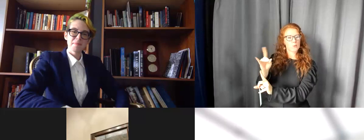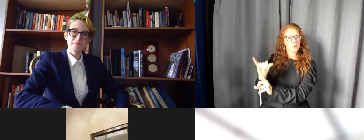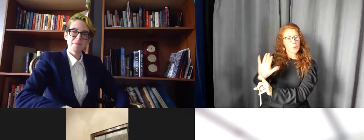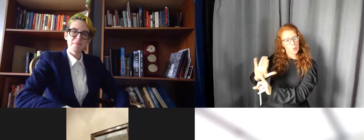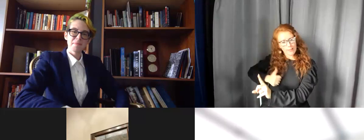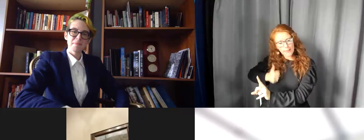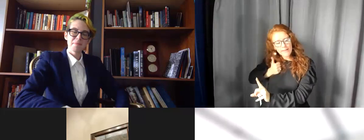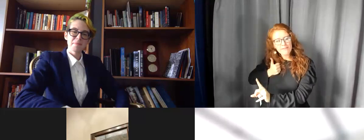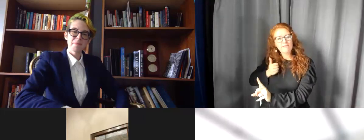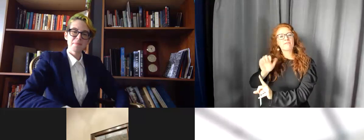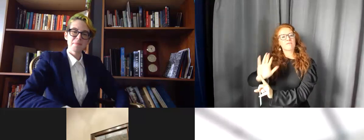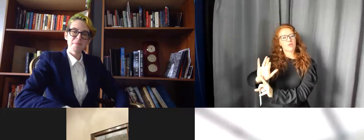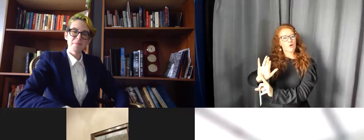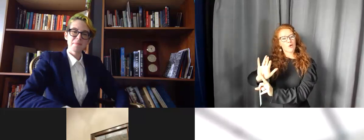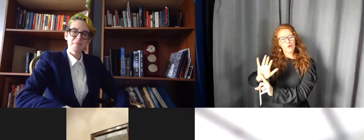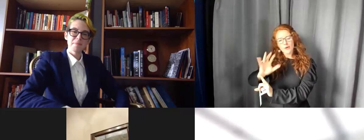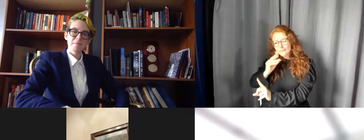Jordan Radford: what we feel